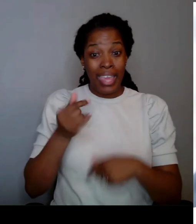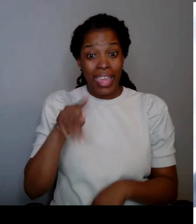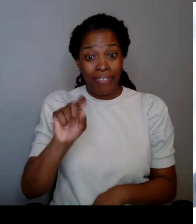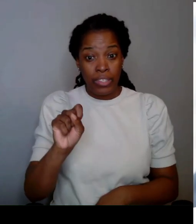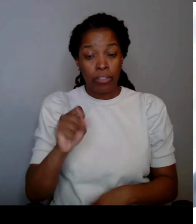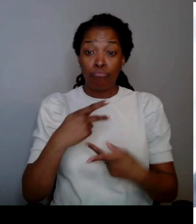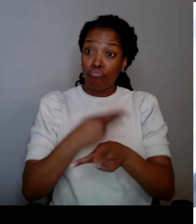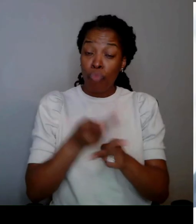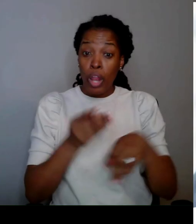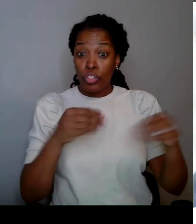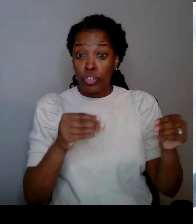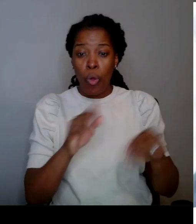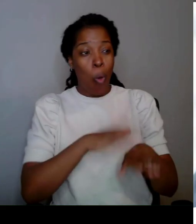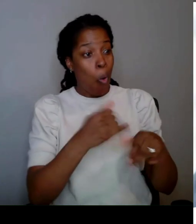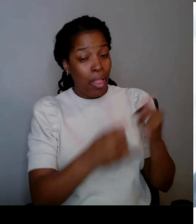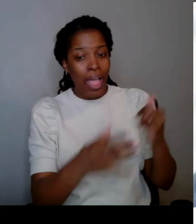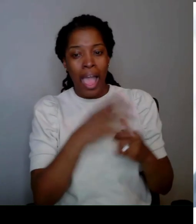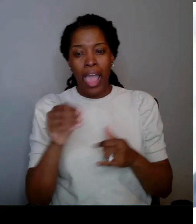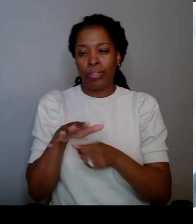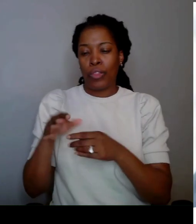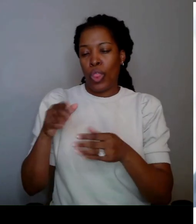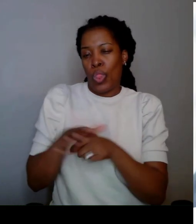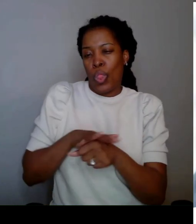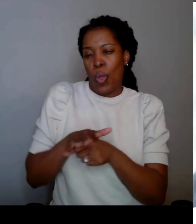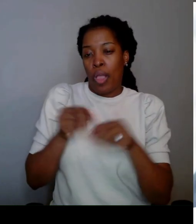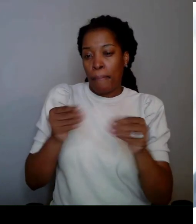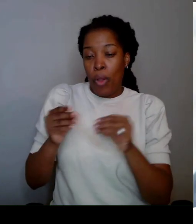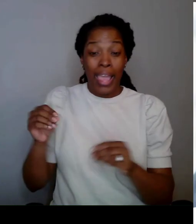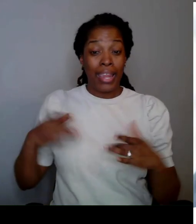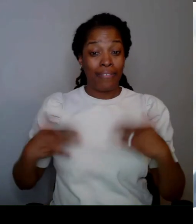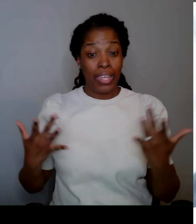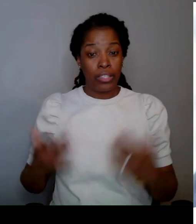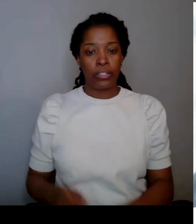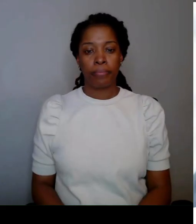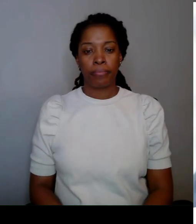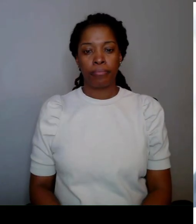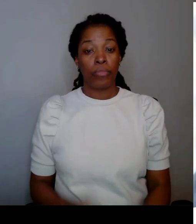Service based Mobile Pet Grooming This mobile pet grooming business offers